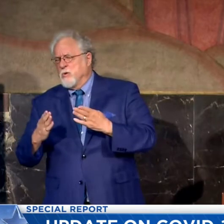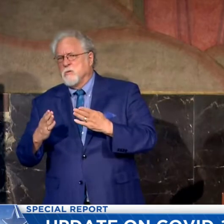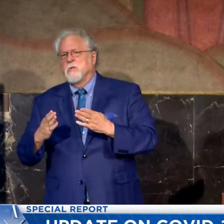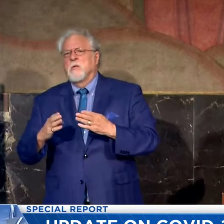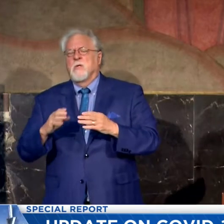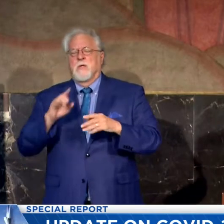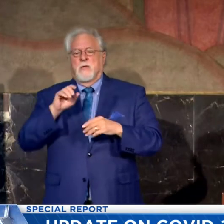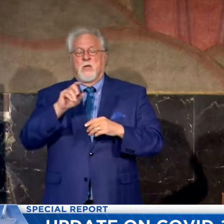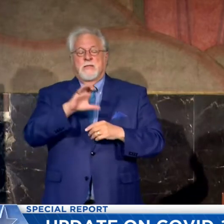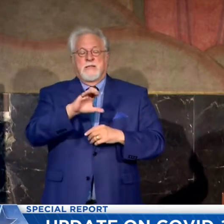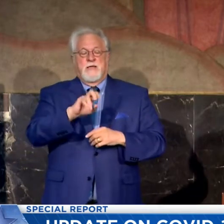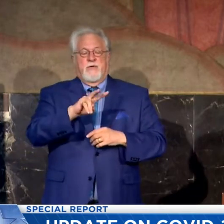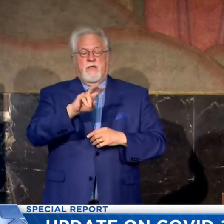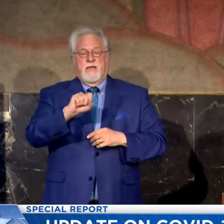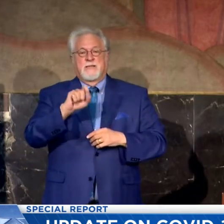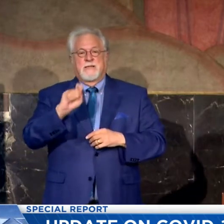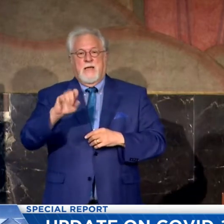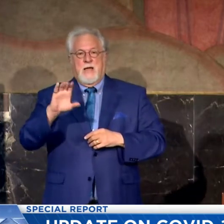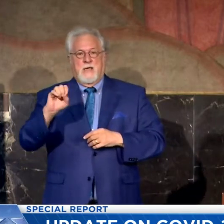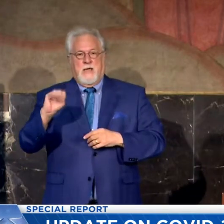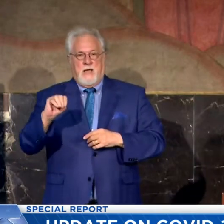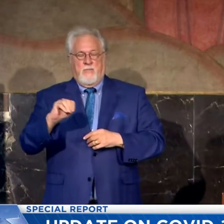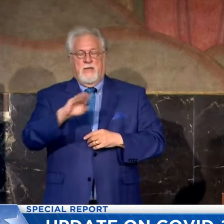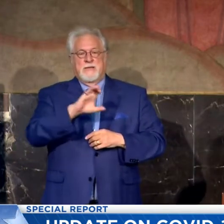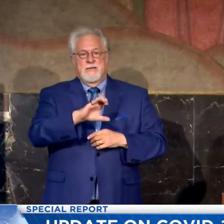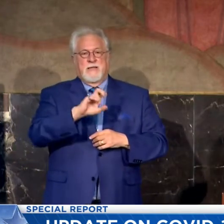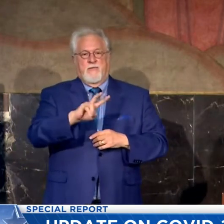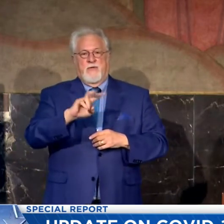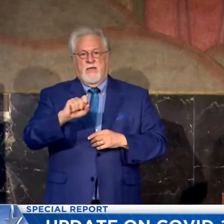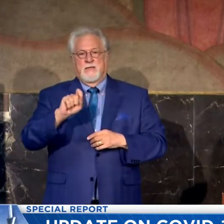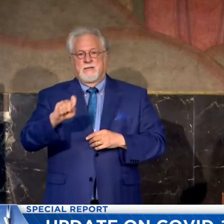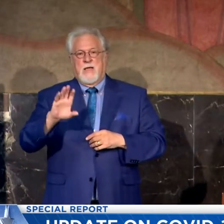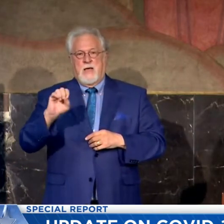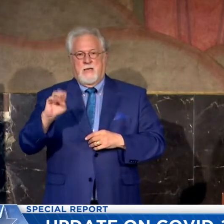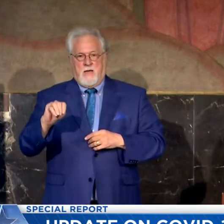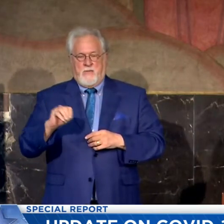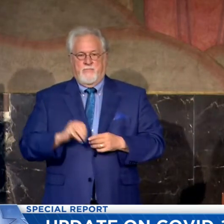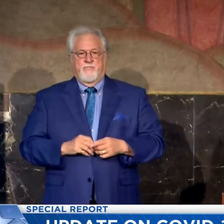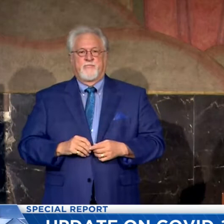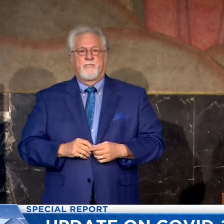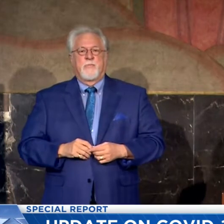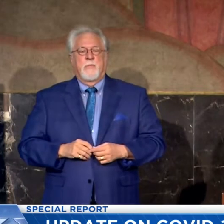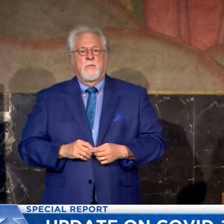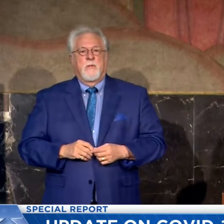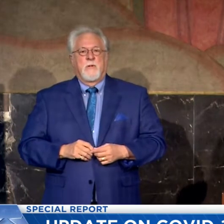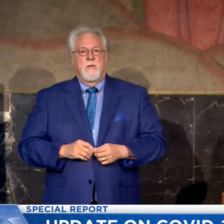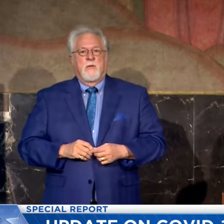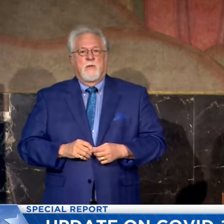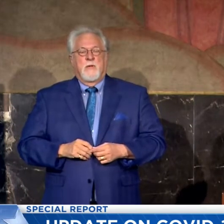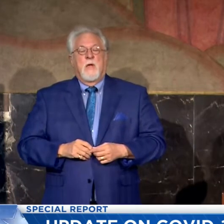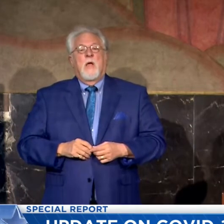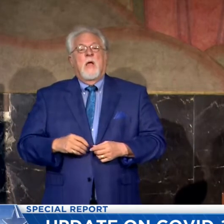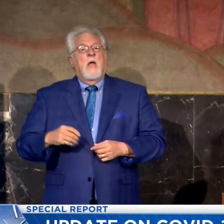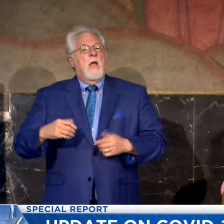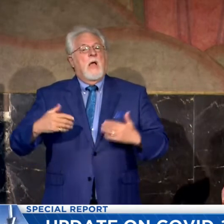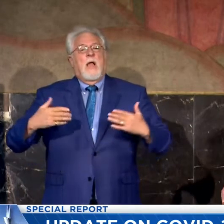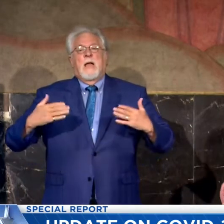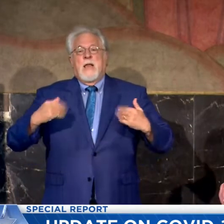FOR MORE DETAILS ON EXACTLY WHERE THESE STORES ARE AND HOURS THEY WILL OPERATE YOU CAN GO TO CVS.COM.